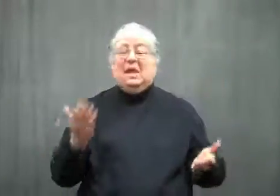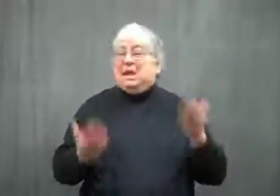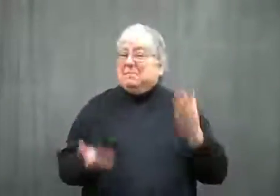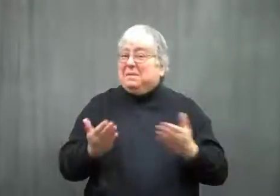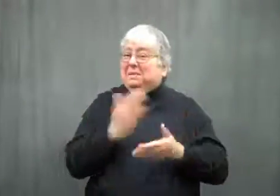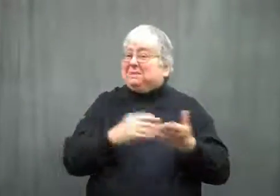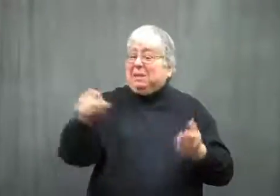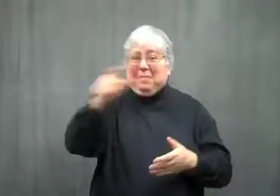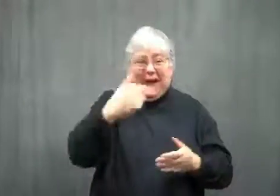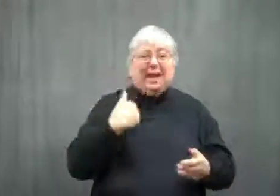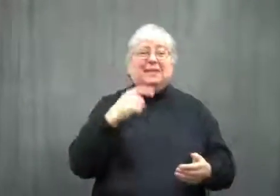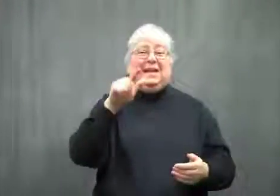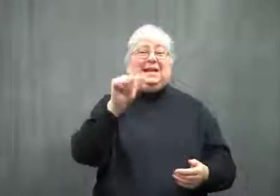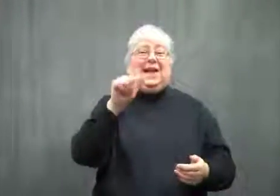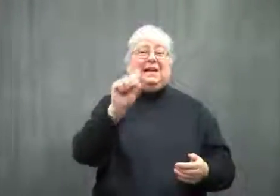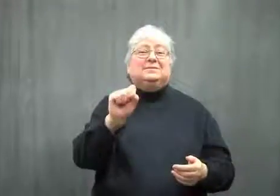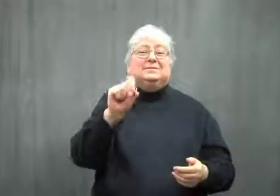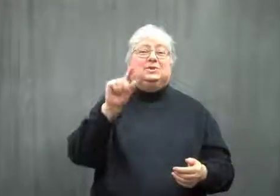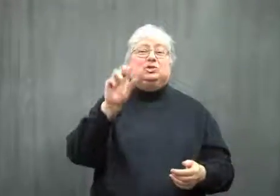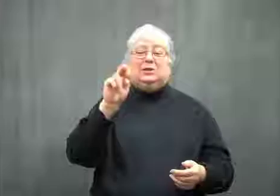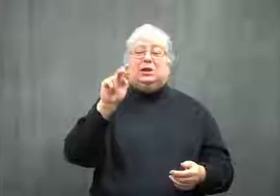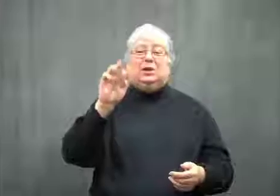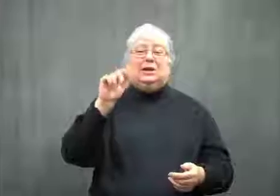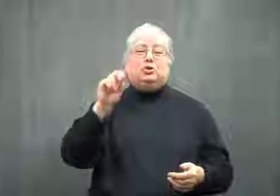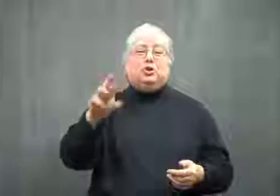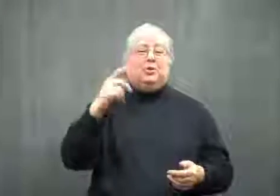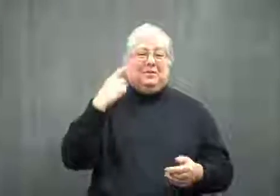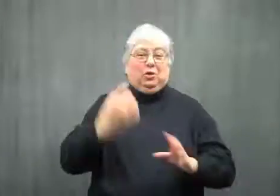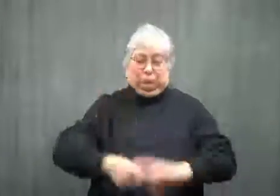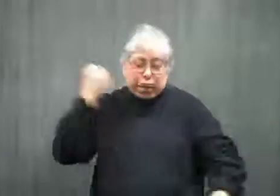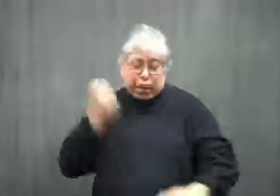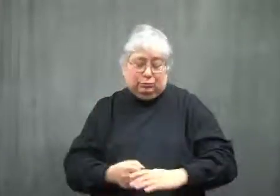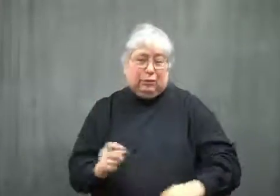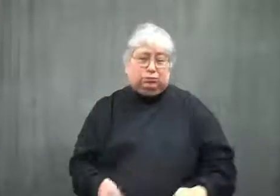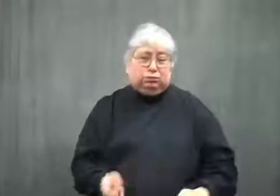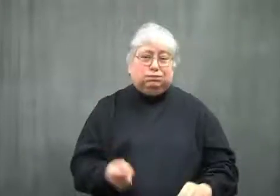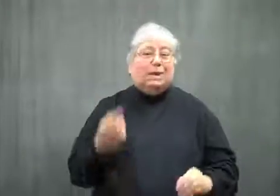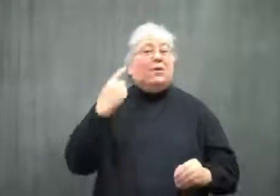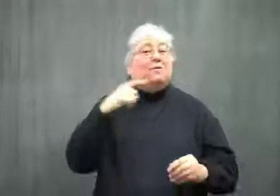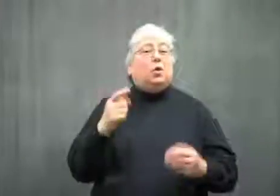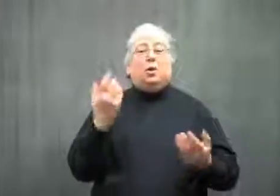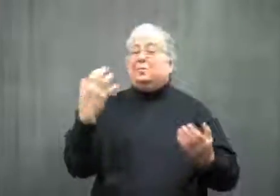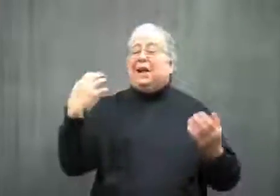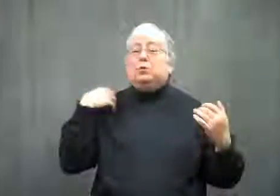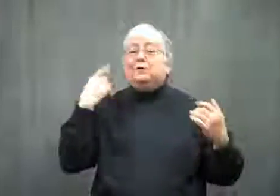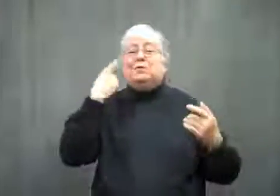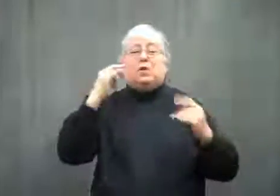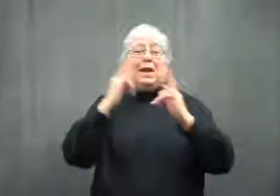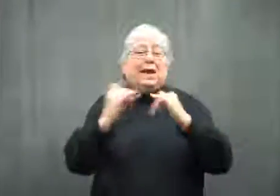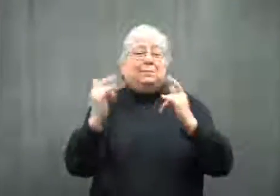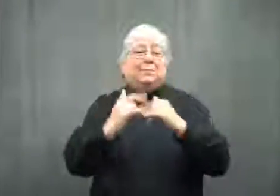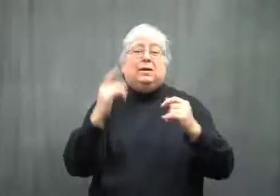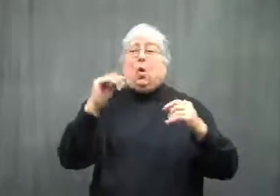Some of you may have gas generators that you use outdoors for camping,